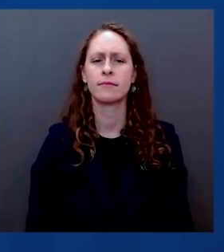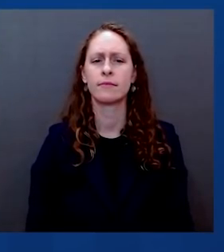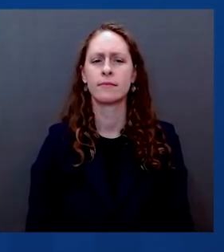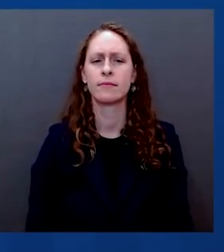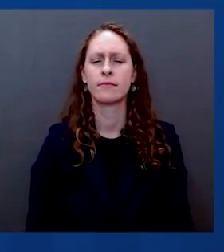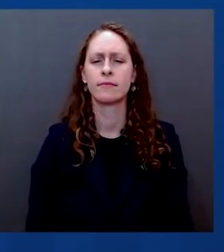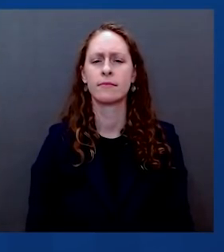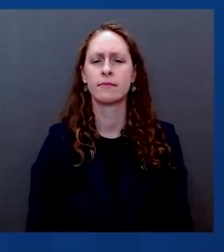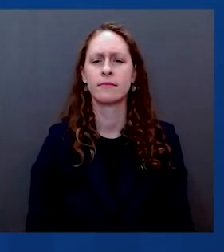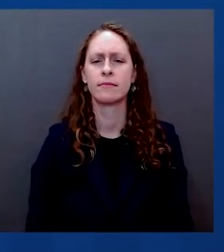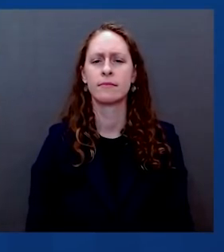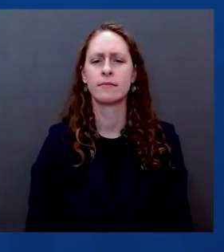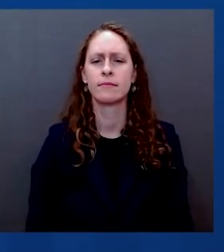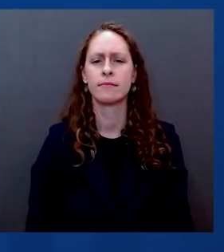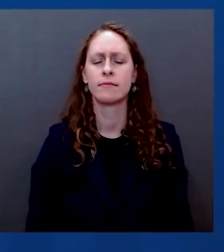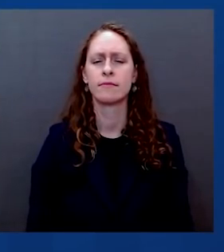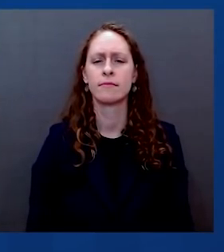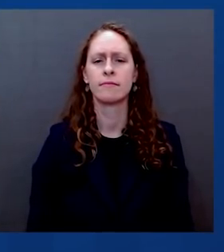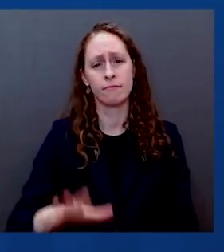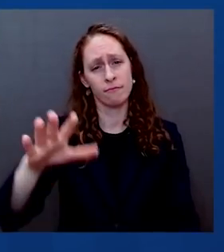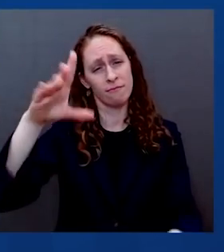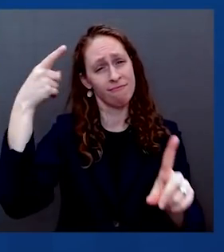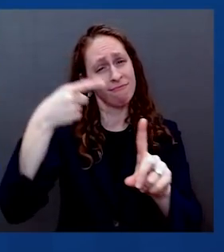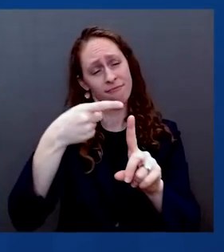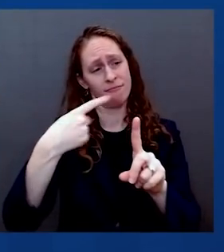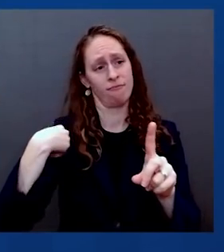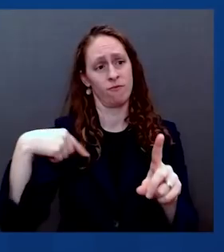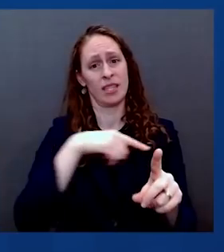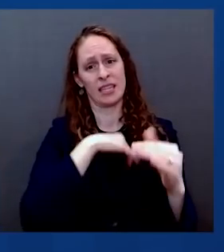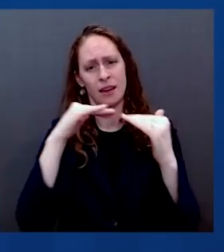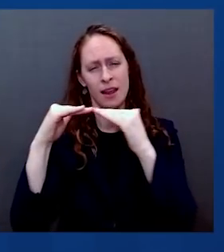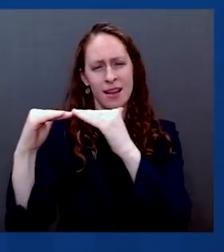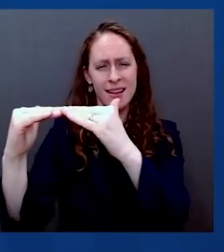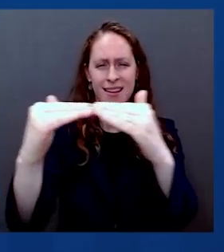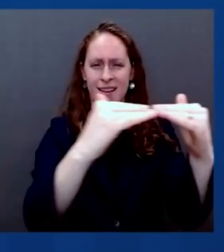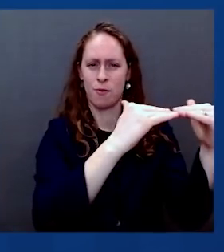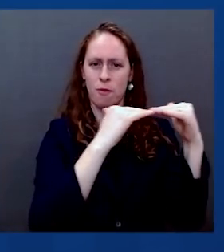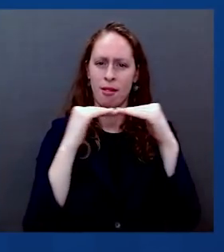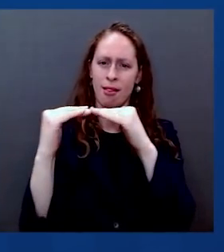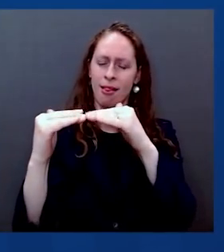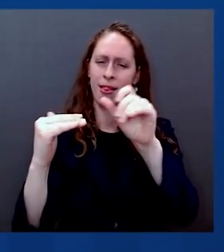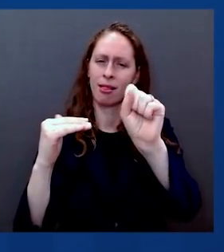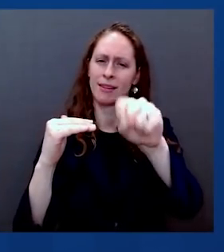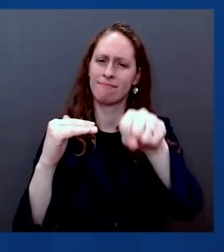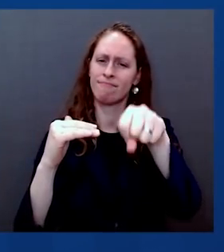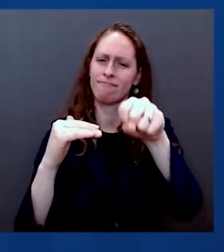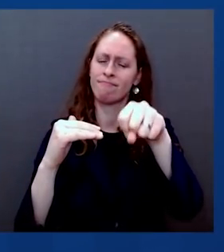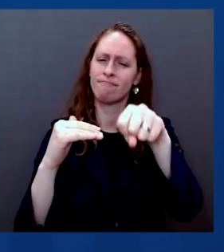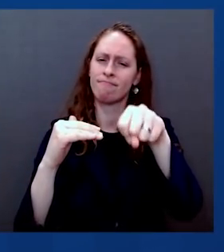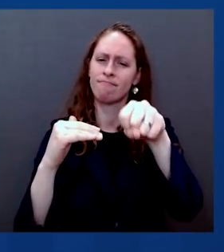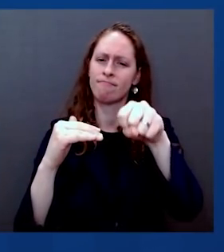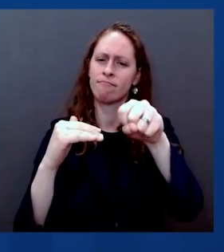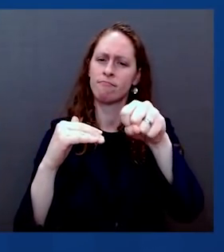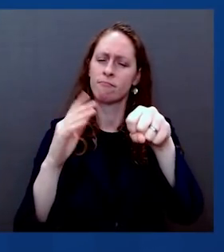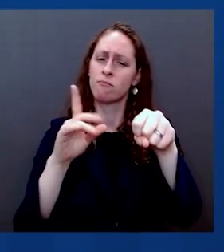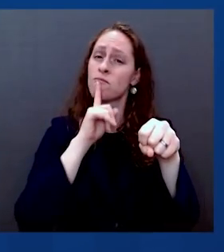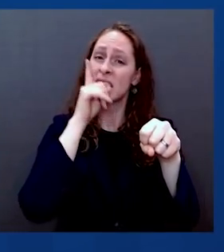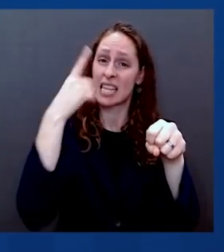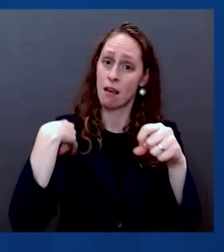And from those moments of darkness and despair came light and hope. Democrats, Republicans, and independents